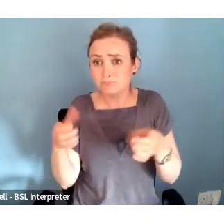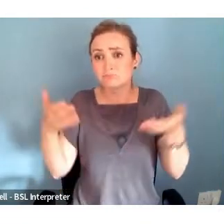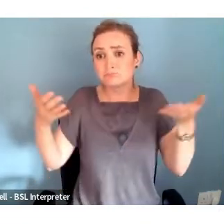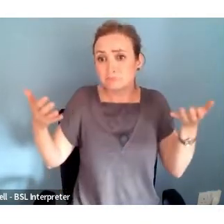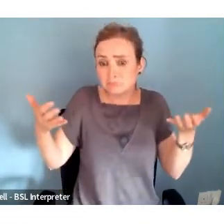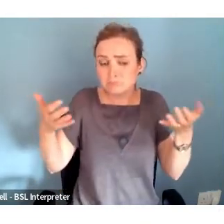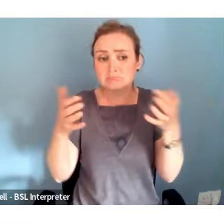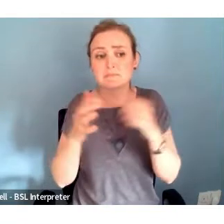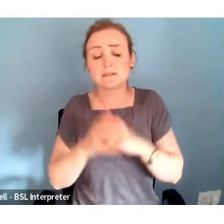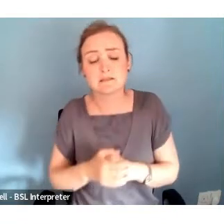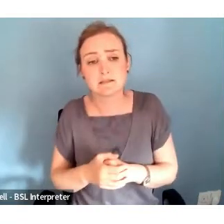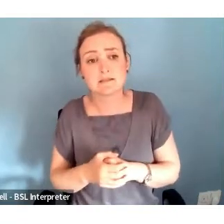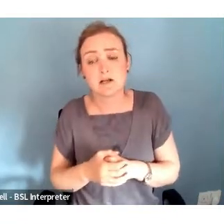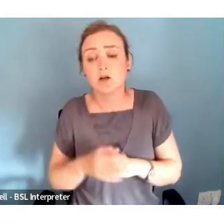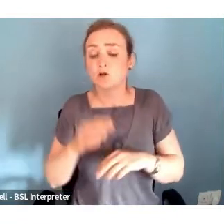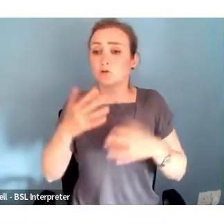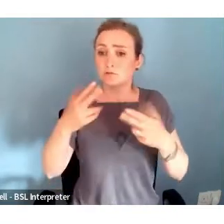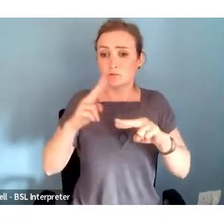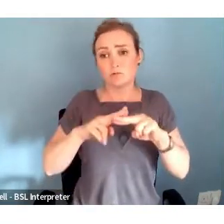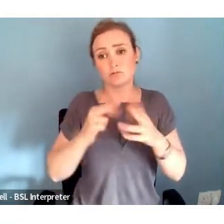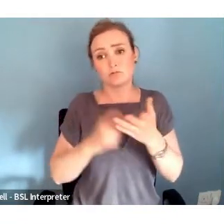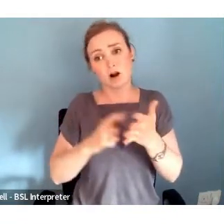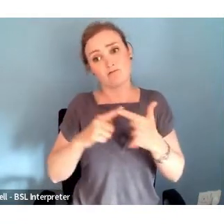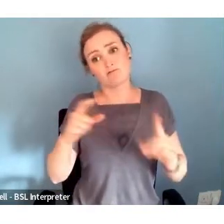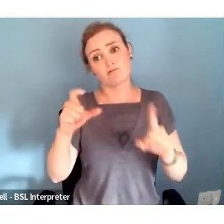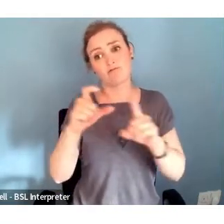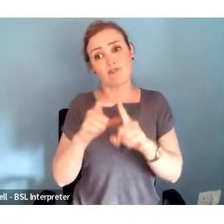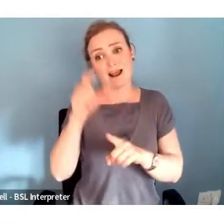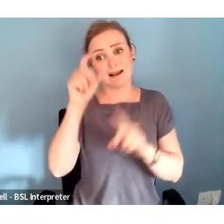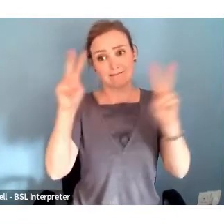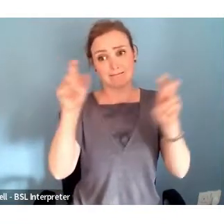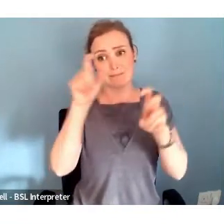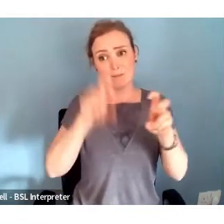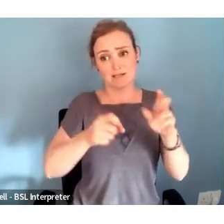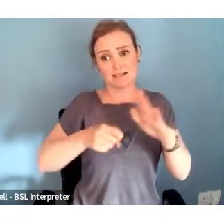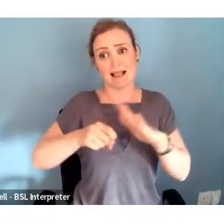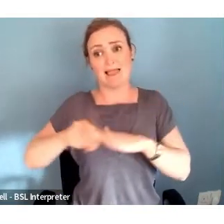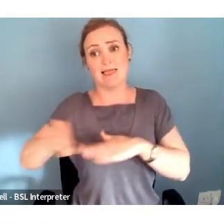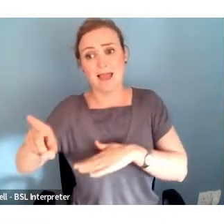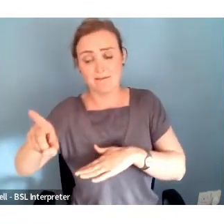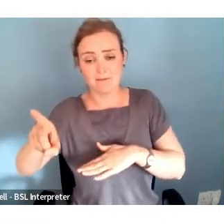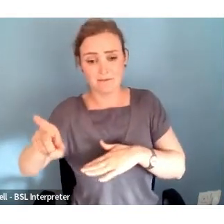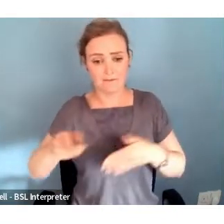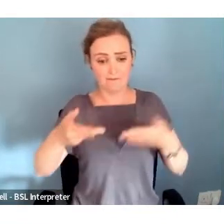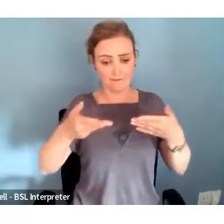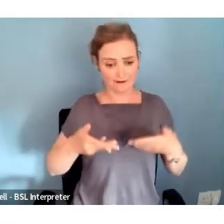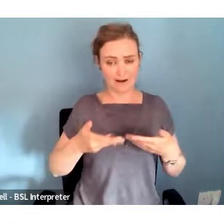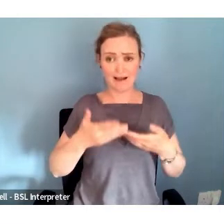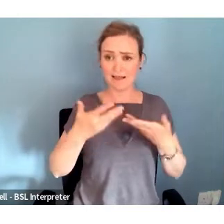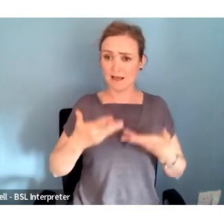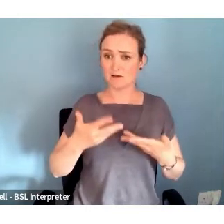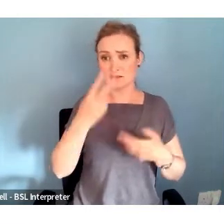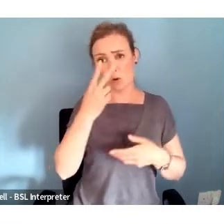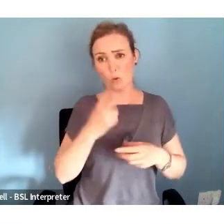since Fred left. If we did exactly the same thing we have done we are getting more Freds. No insult